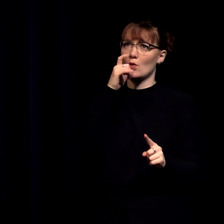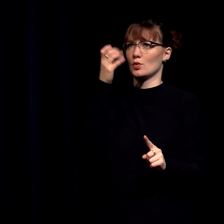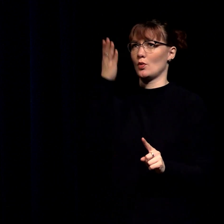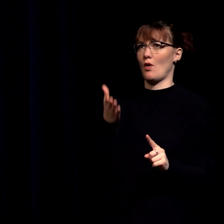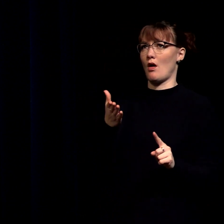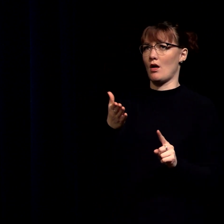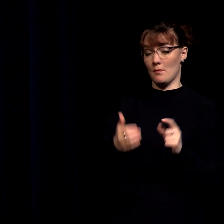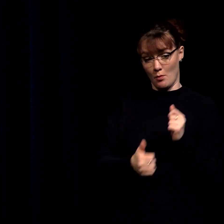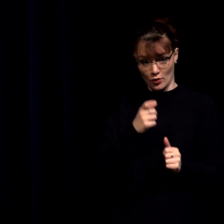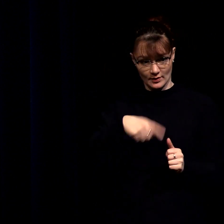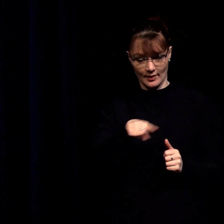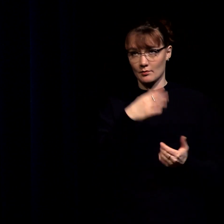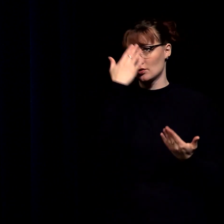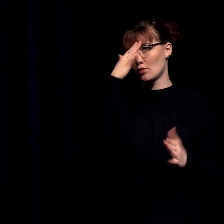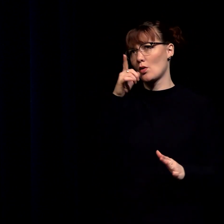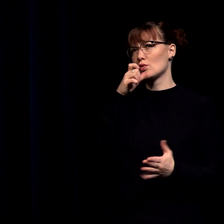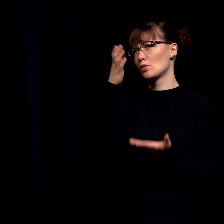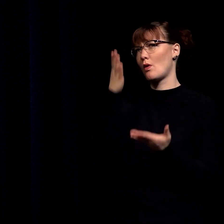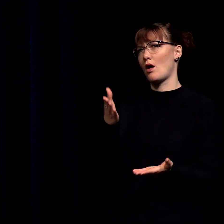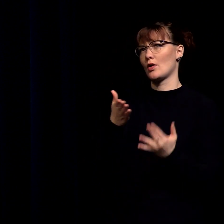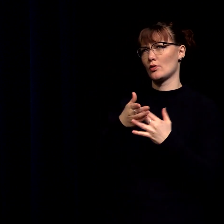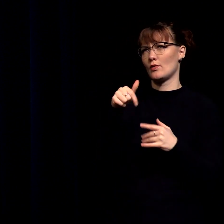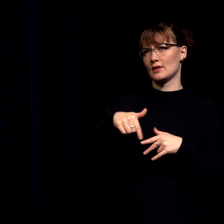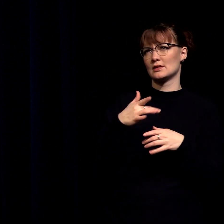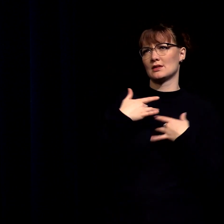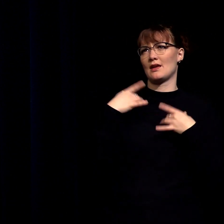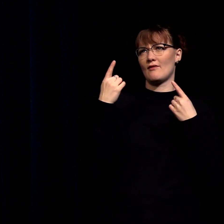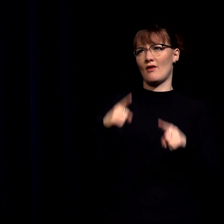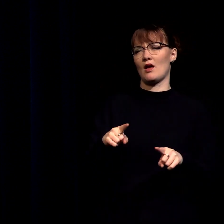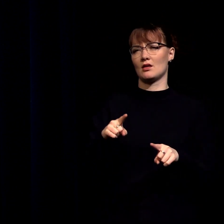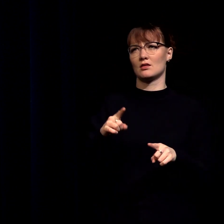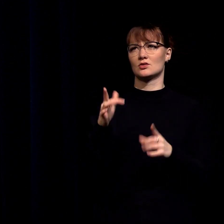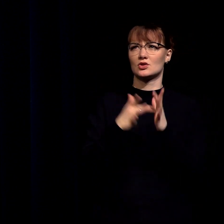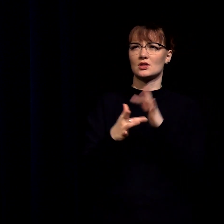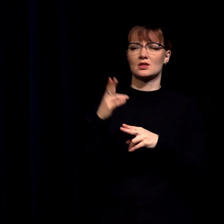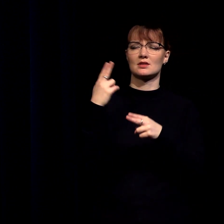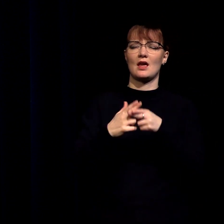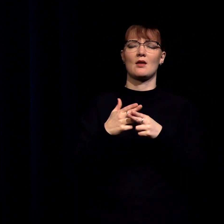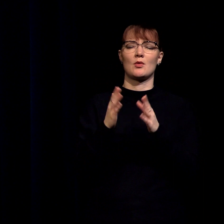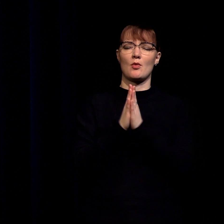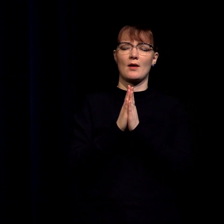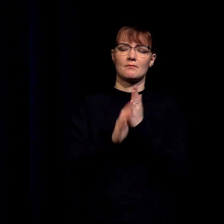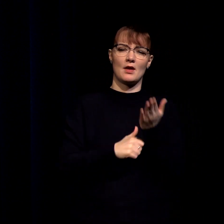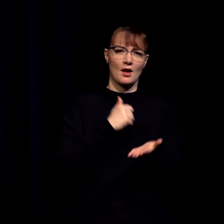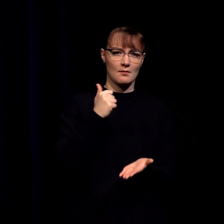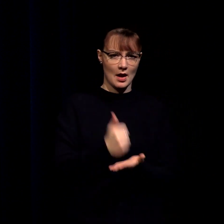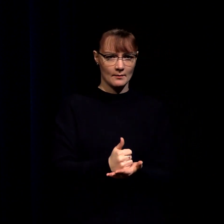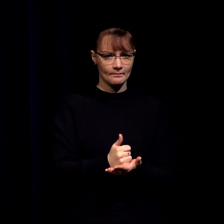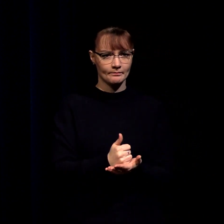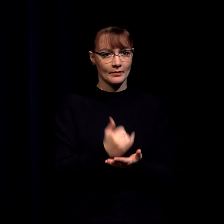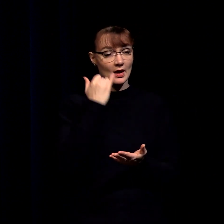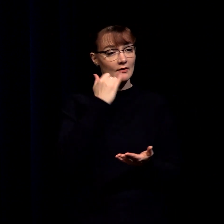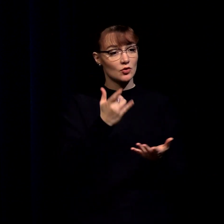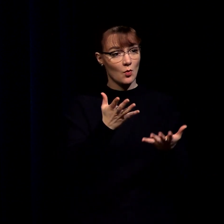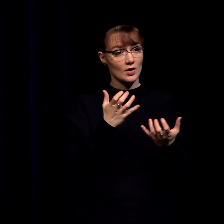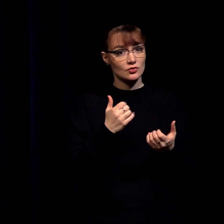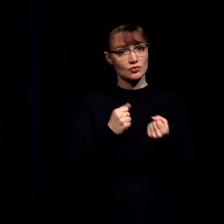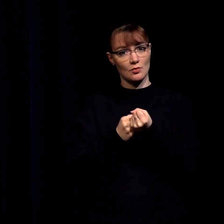don't know you through this event? In Jesus name. Amen. Amen. If you are interested in supporting that we have part of